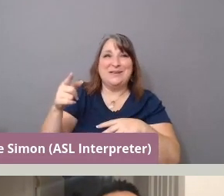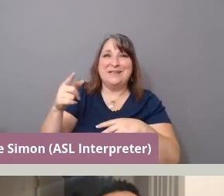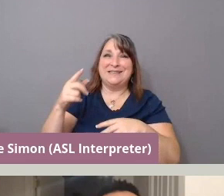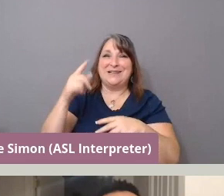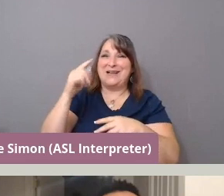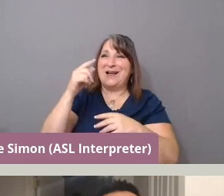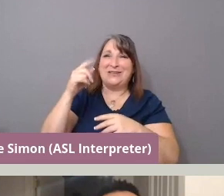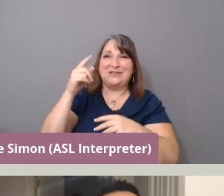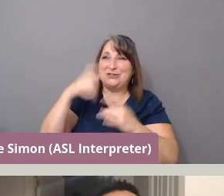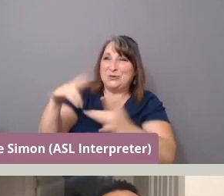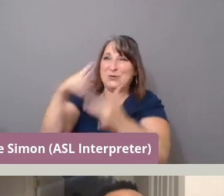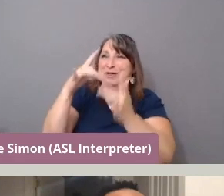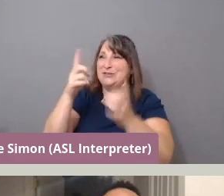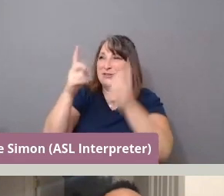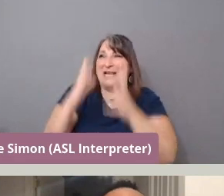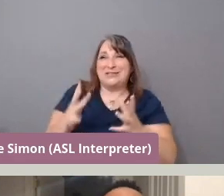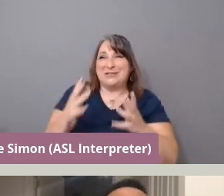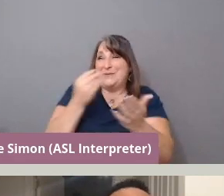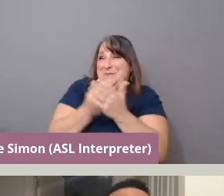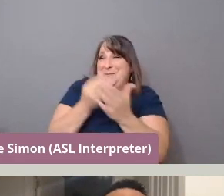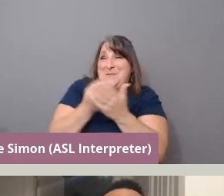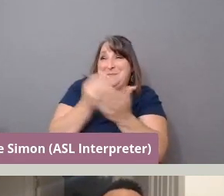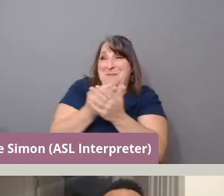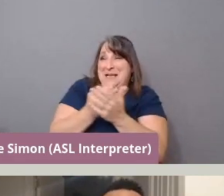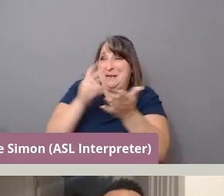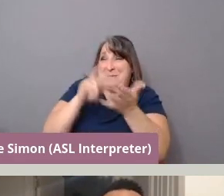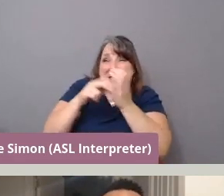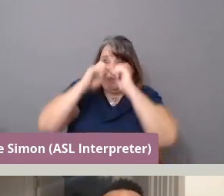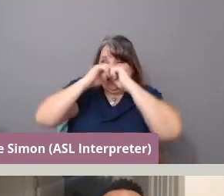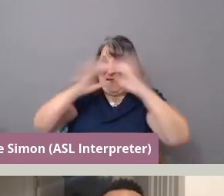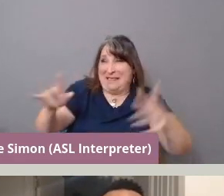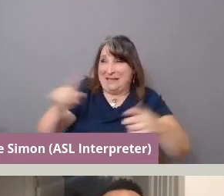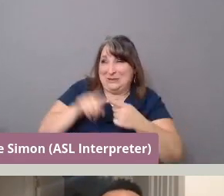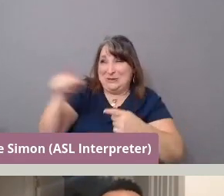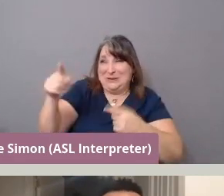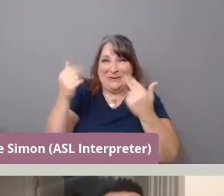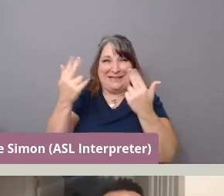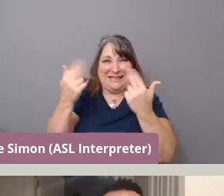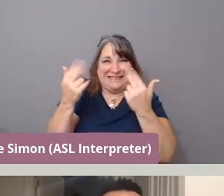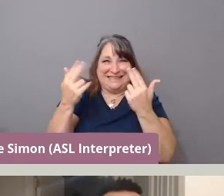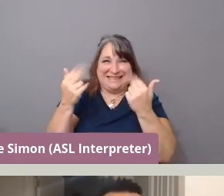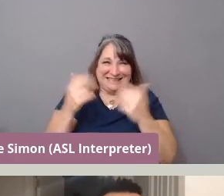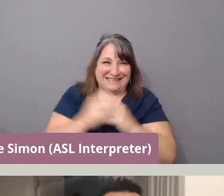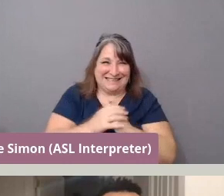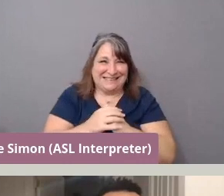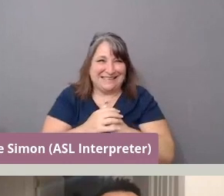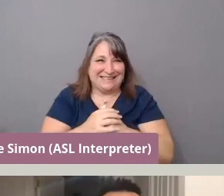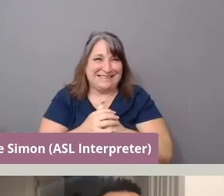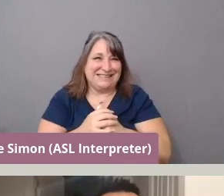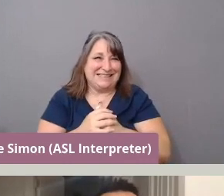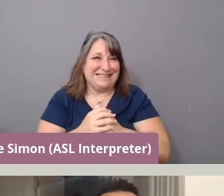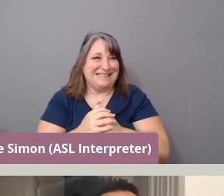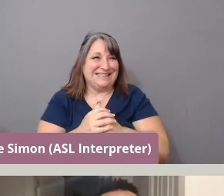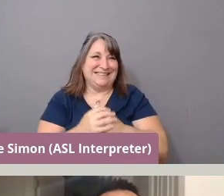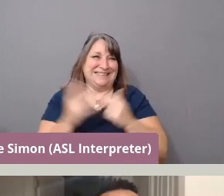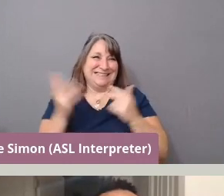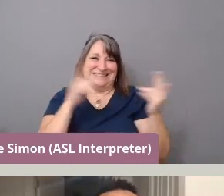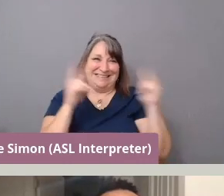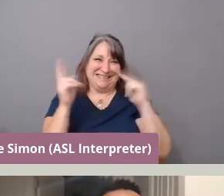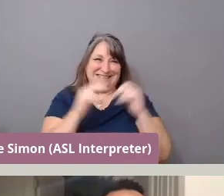It's really-- [INTERPOSING VOICES] We'll never be this lucky again.